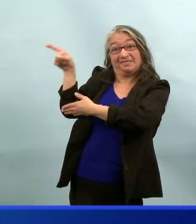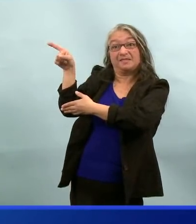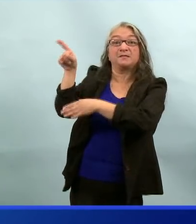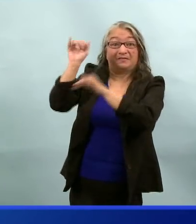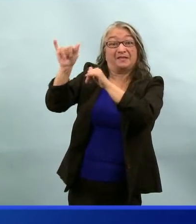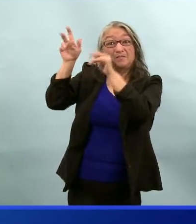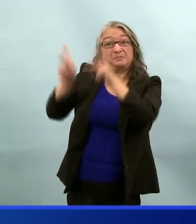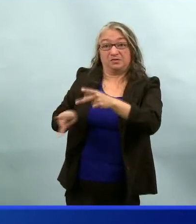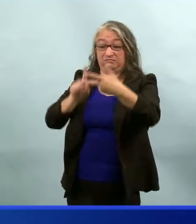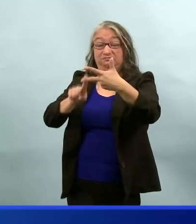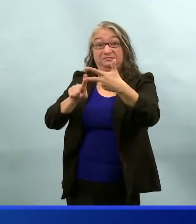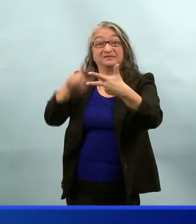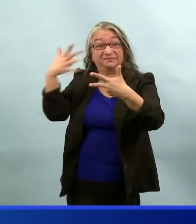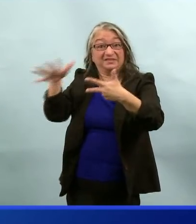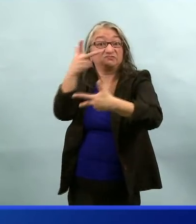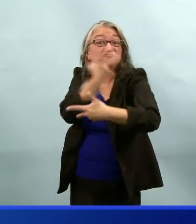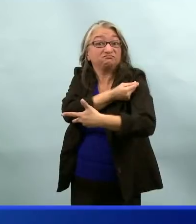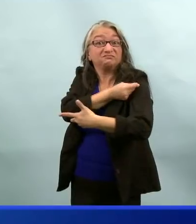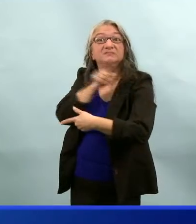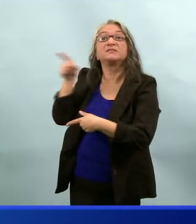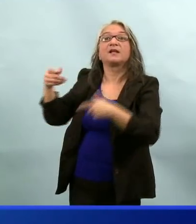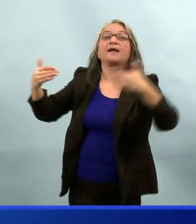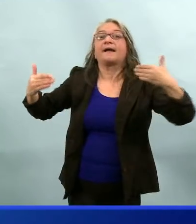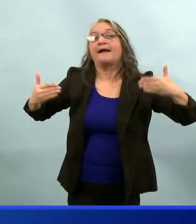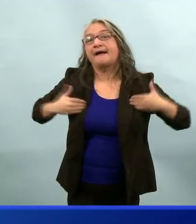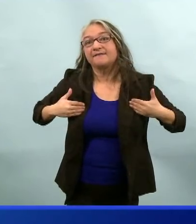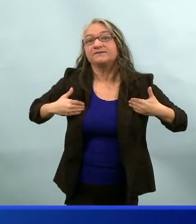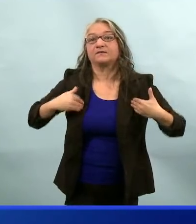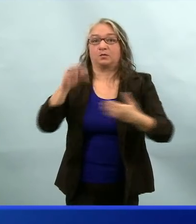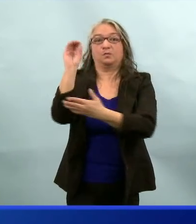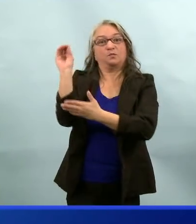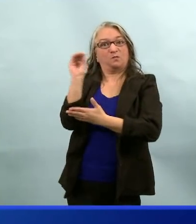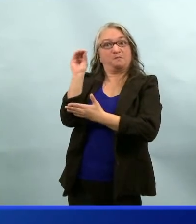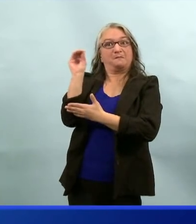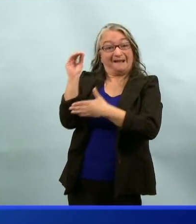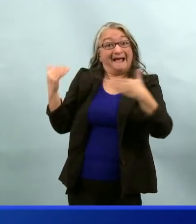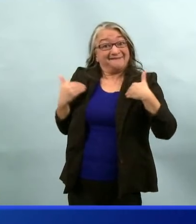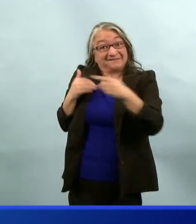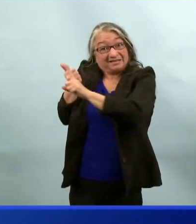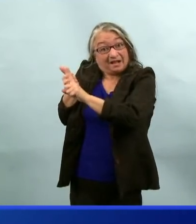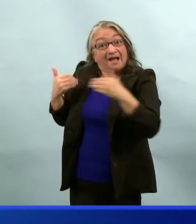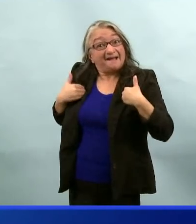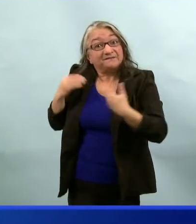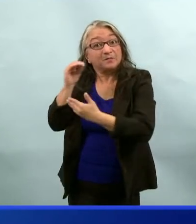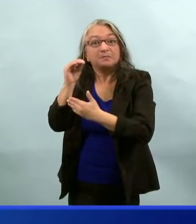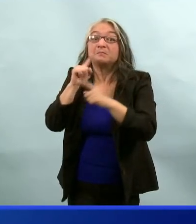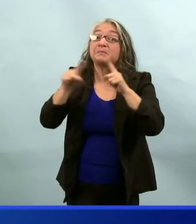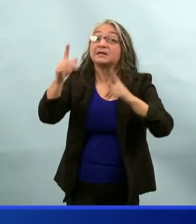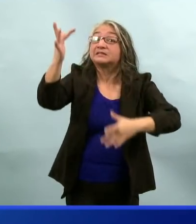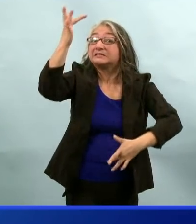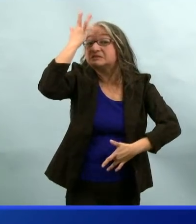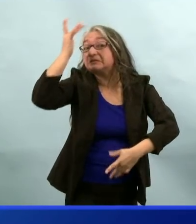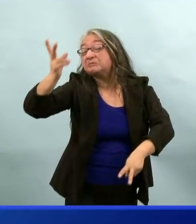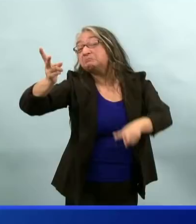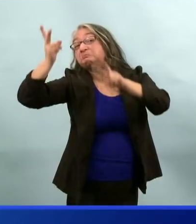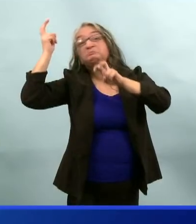but they had only very mild symptoms and more importantly there was no evidence of broader transmission from those individuals